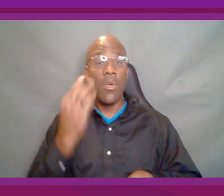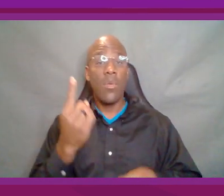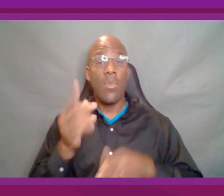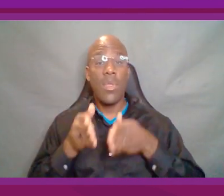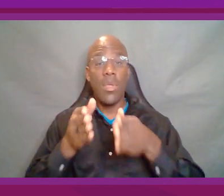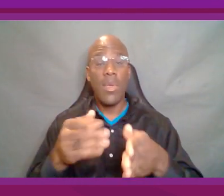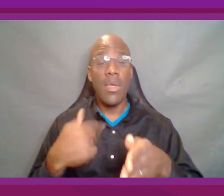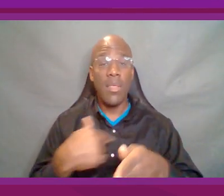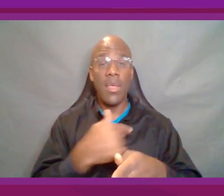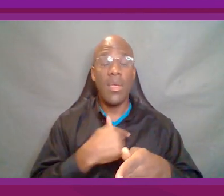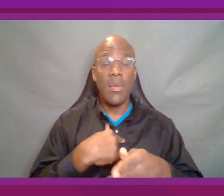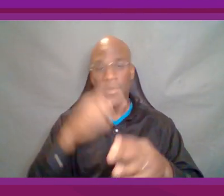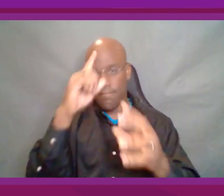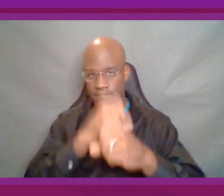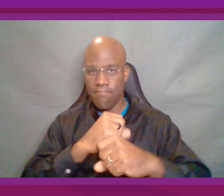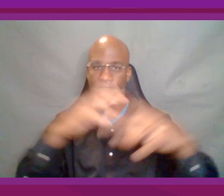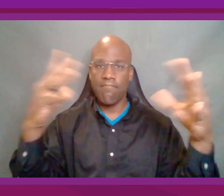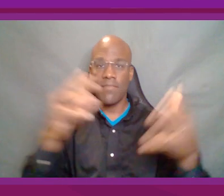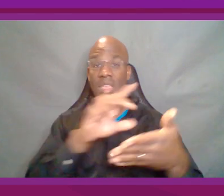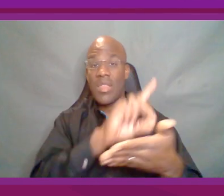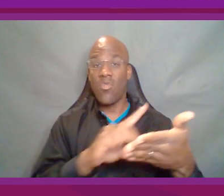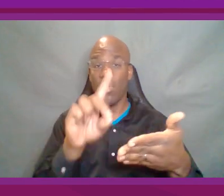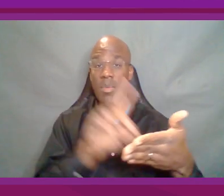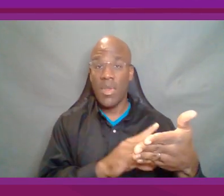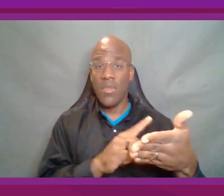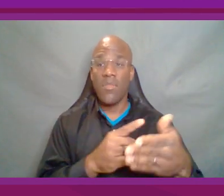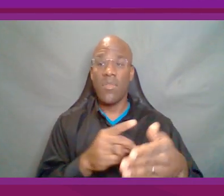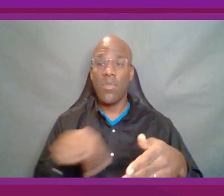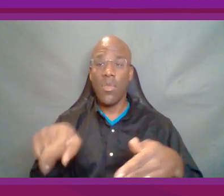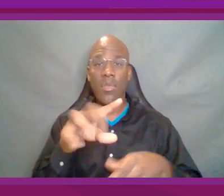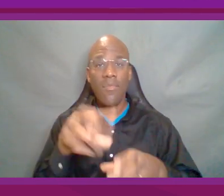ways that we describe discrimination that people with disabilities experience is by using